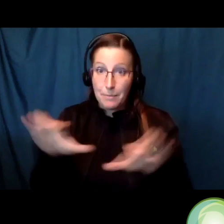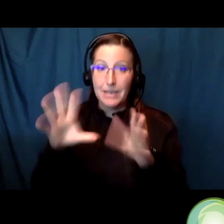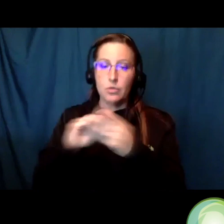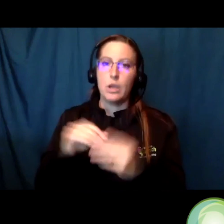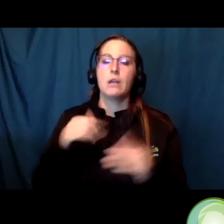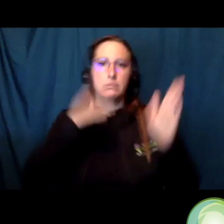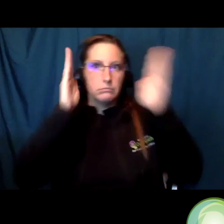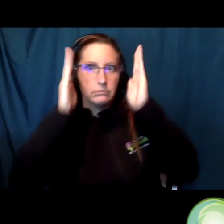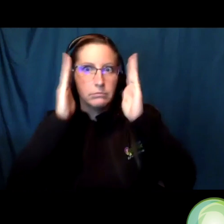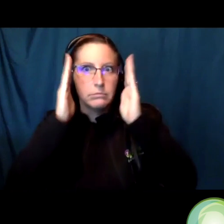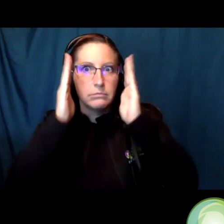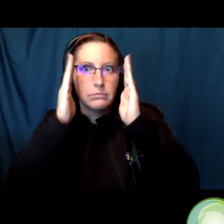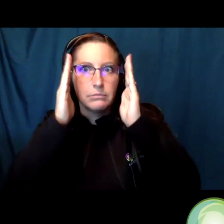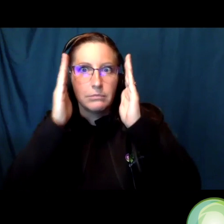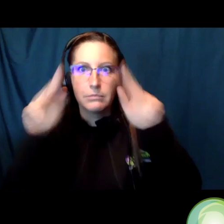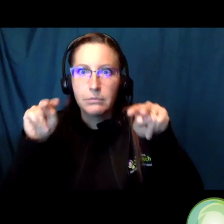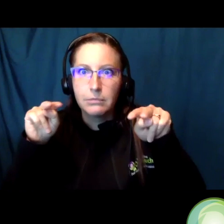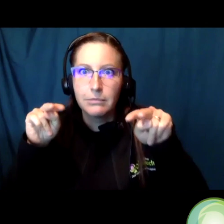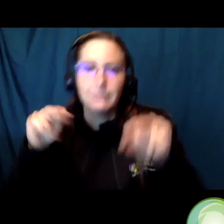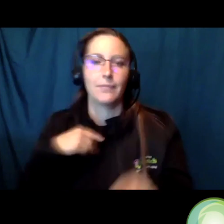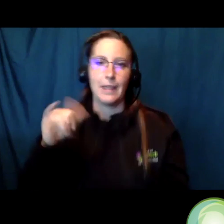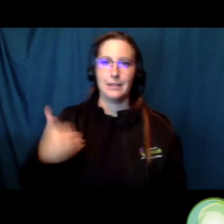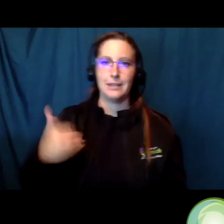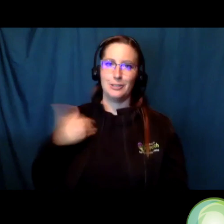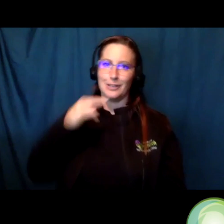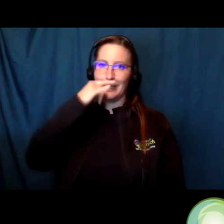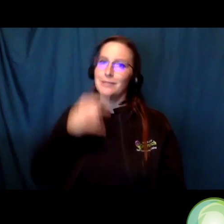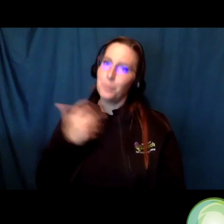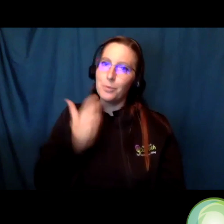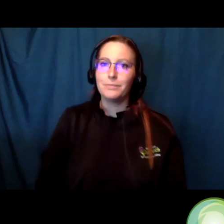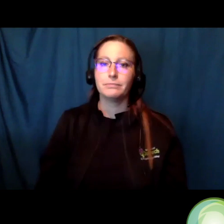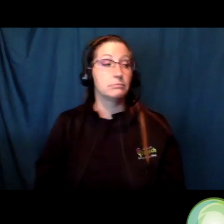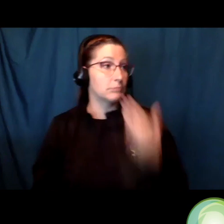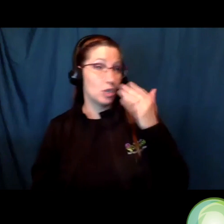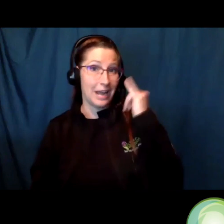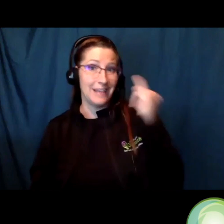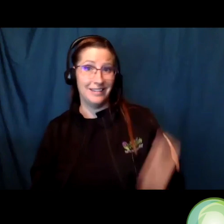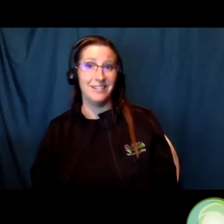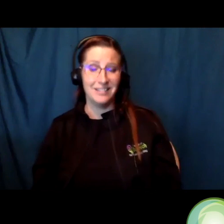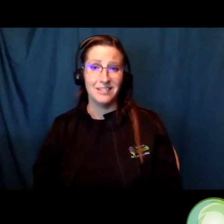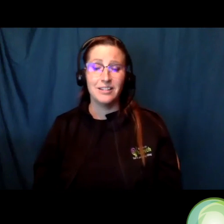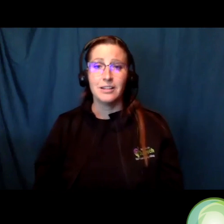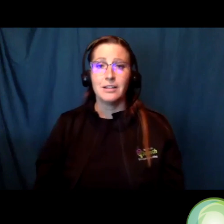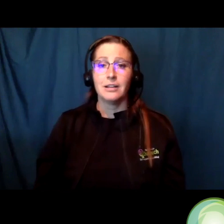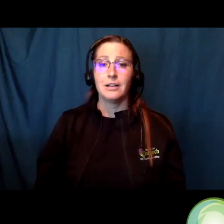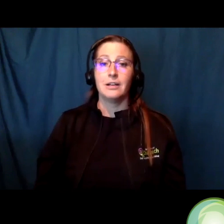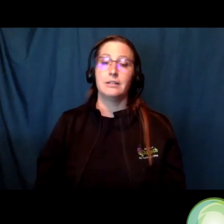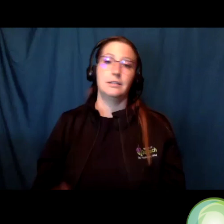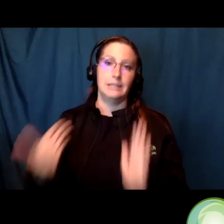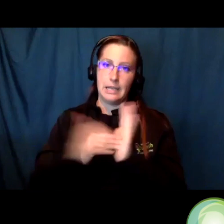younger kids really well. Patti: Good idea, that's a really good idea and you know again hats off to you guys